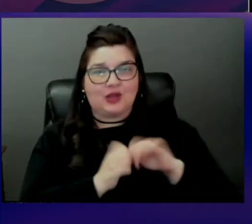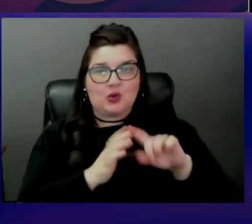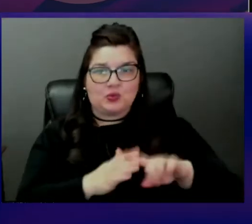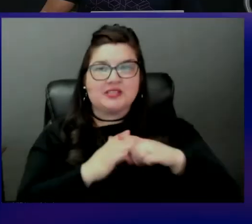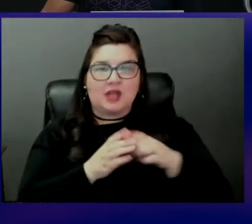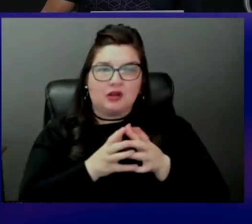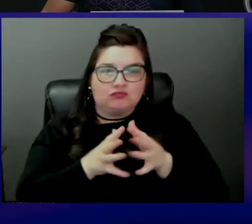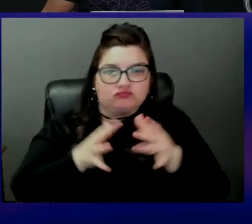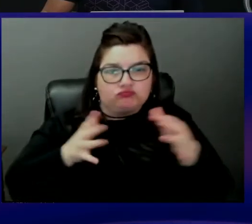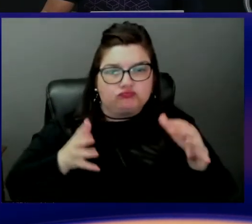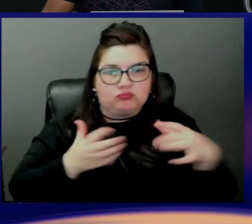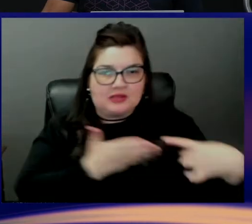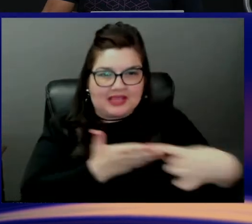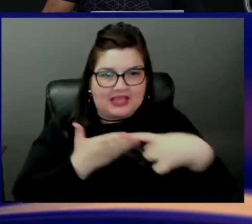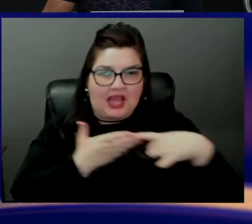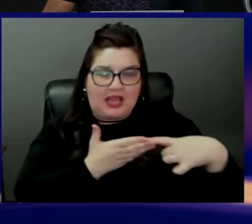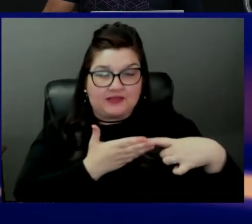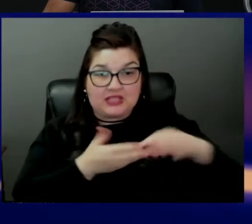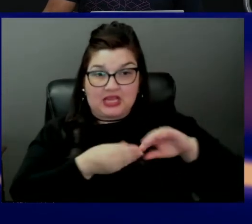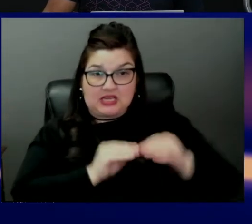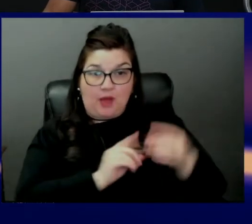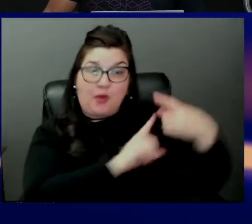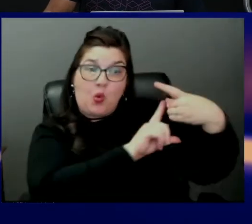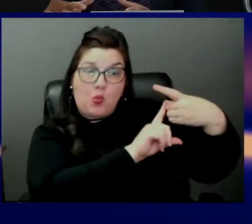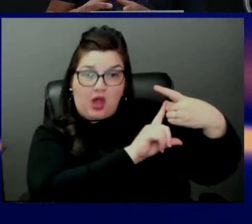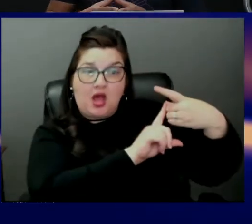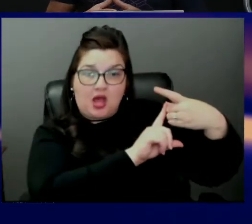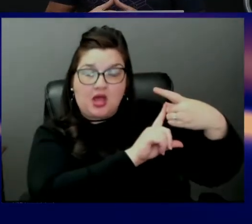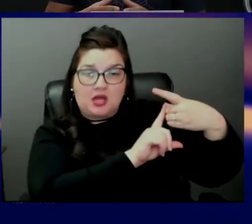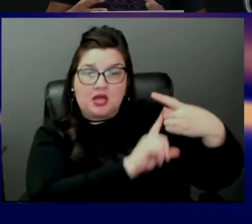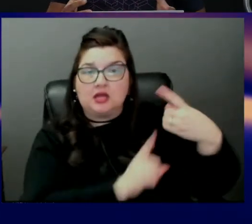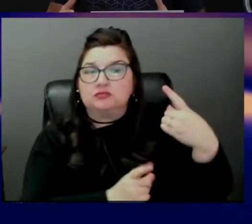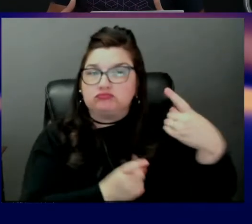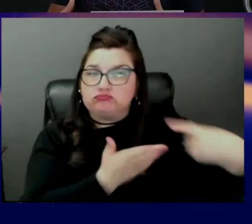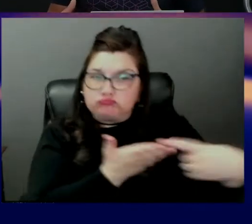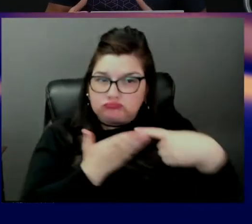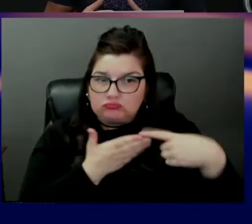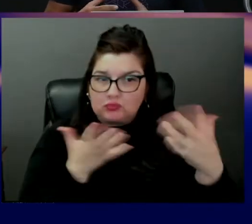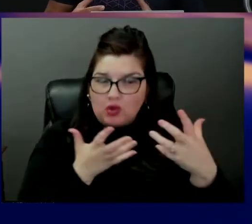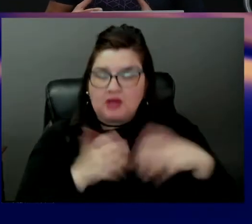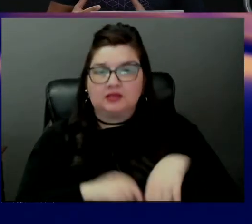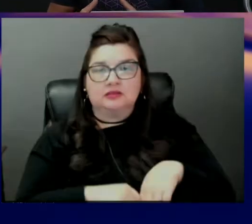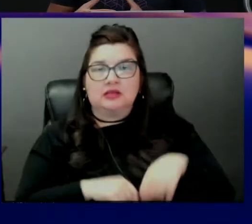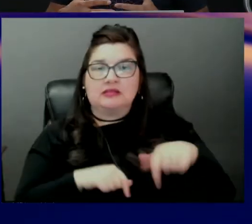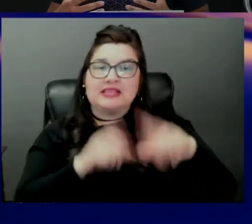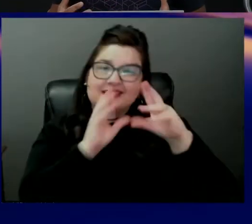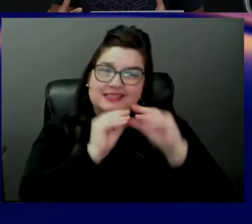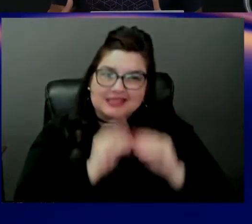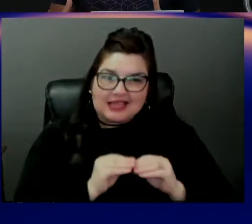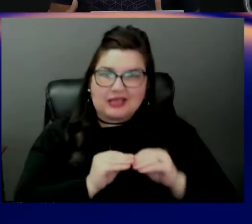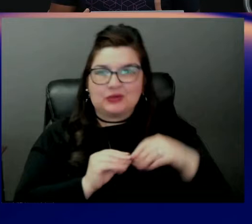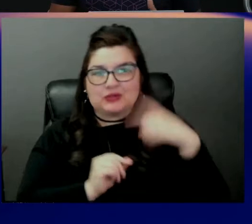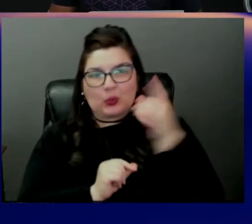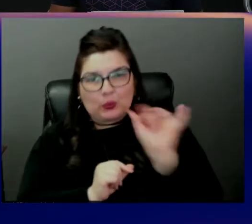In episode one, we built out what the, the series is like, we talked about it, we set up the, the right information.